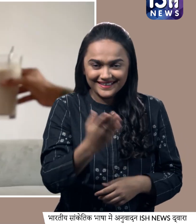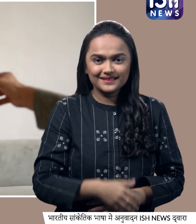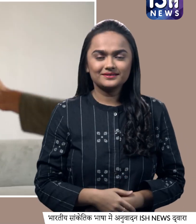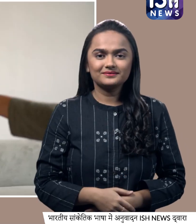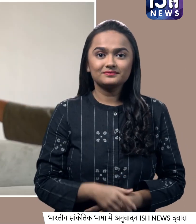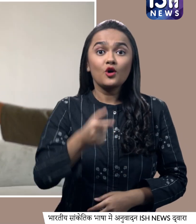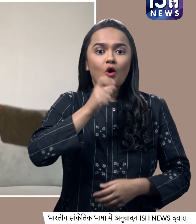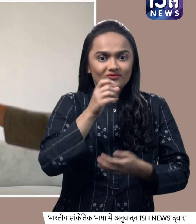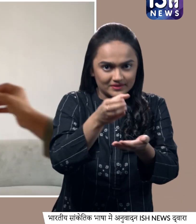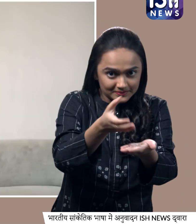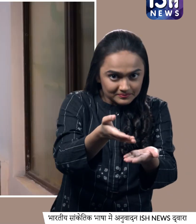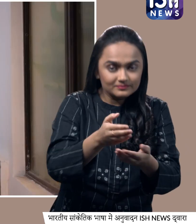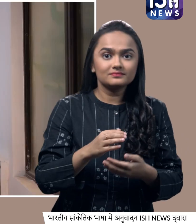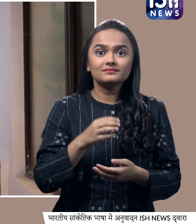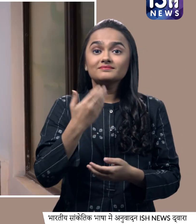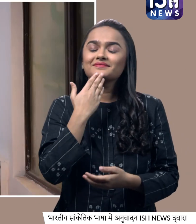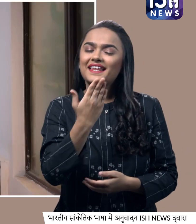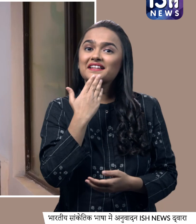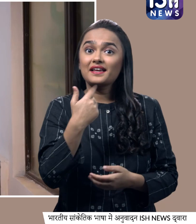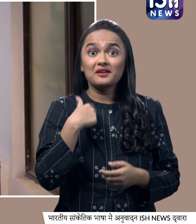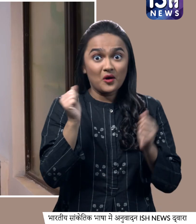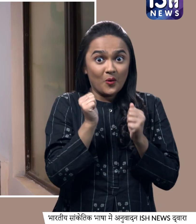Here you go, Mun! Thank you! Thank you so much! I love cold coffee